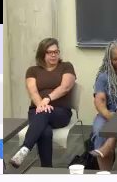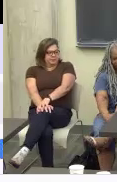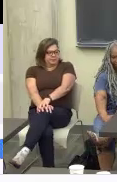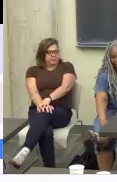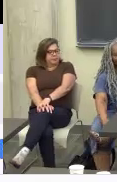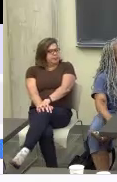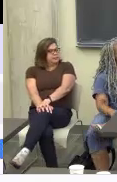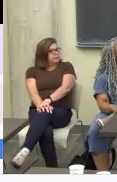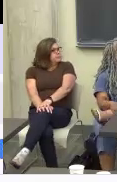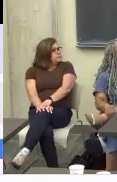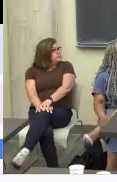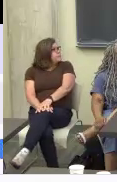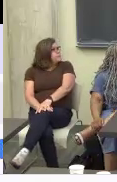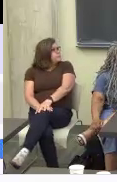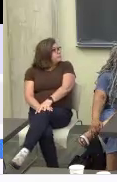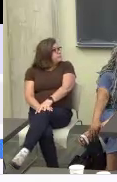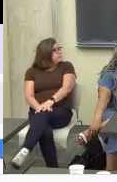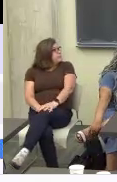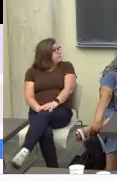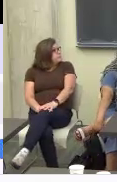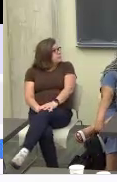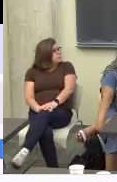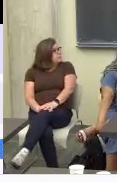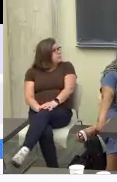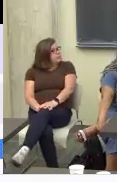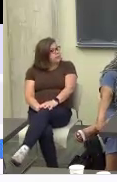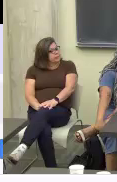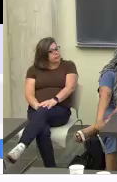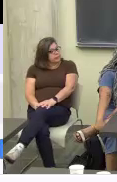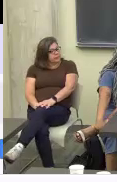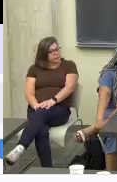summary. So it feels like it feels like One way to kind of combine all of these